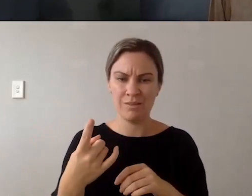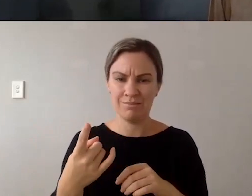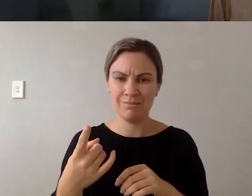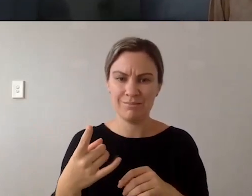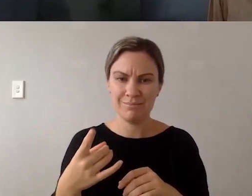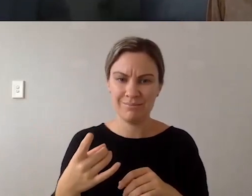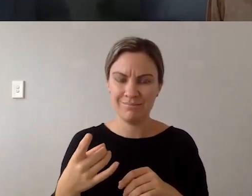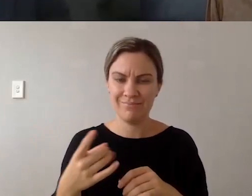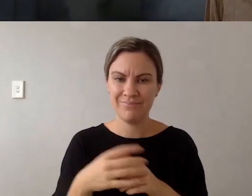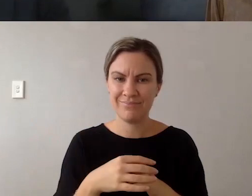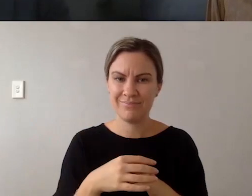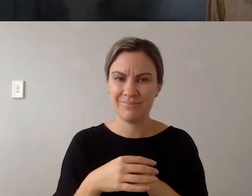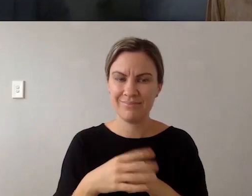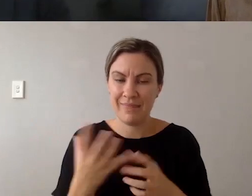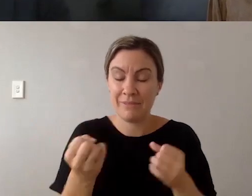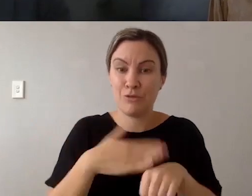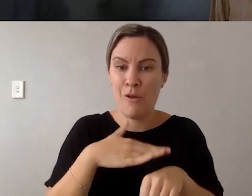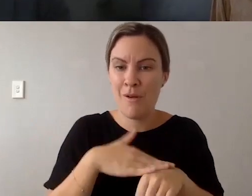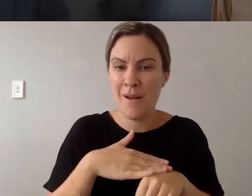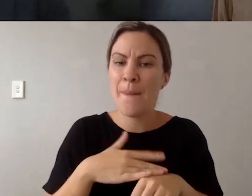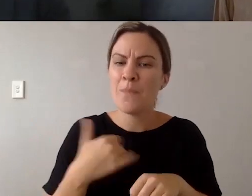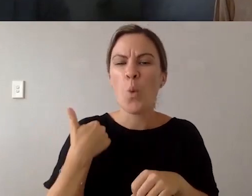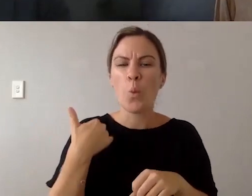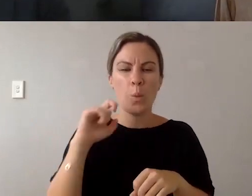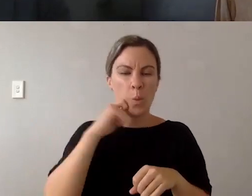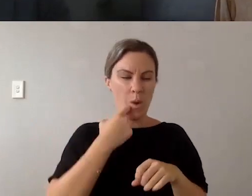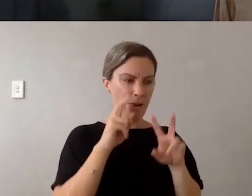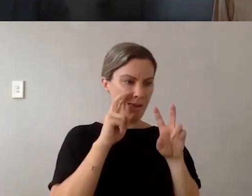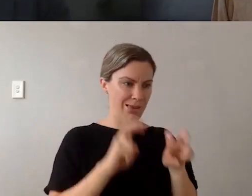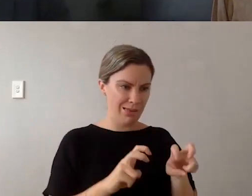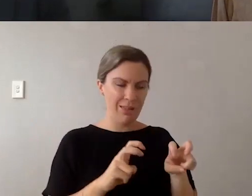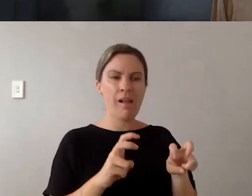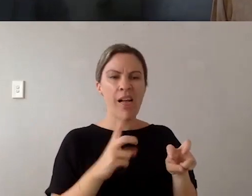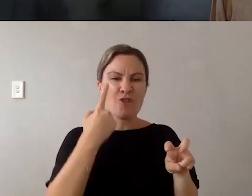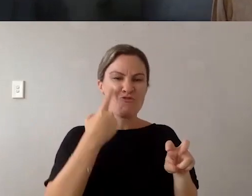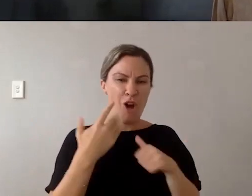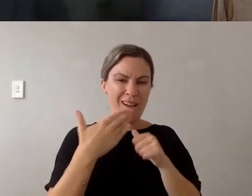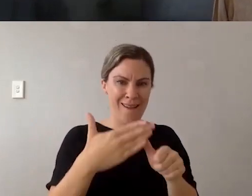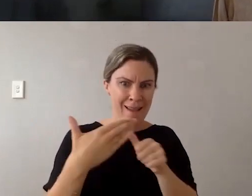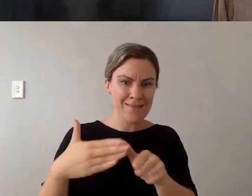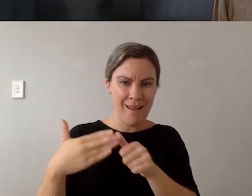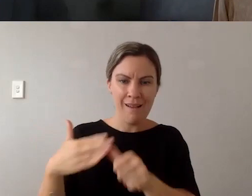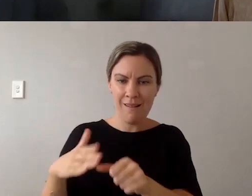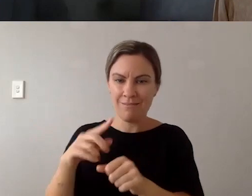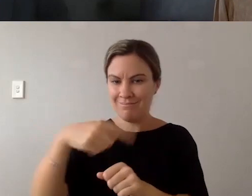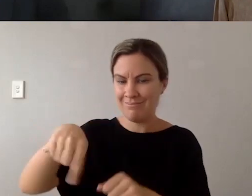and try and find a way of answering those to you. Daniel, before we sort